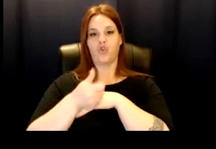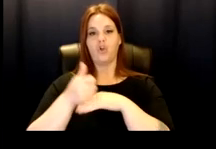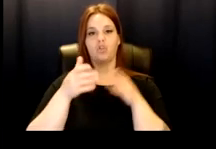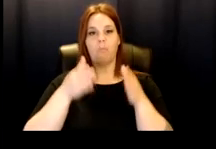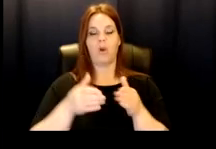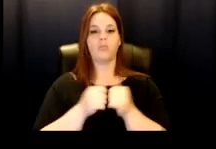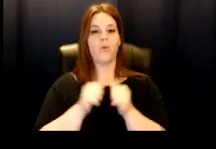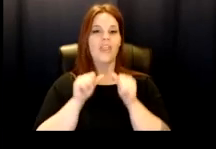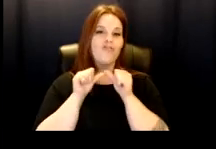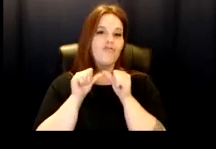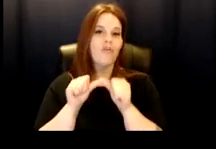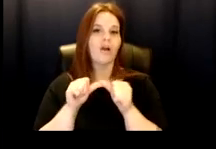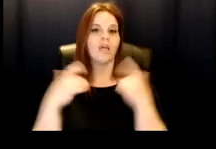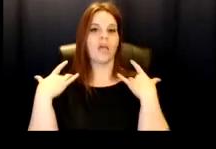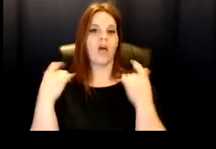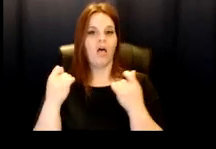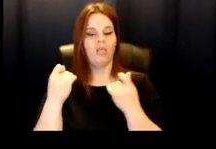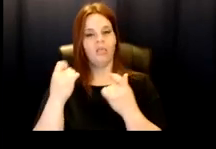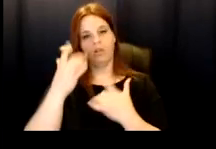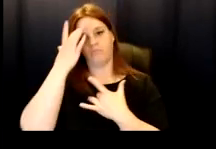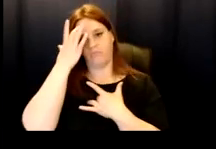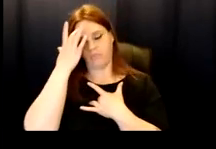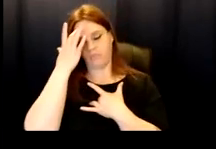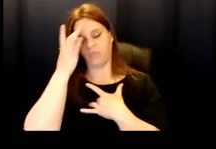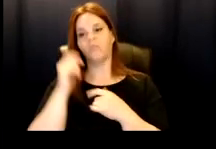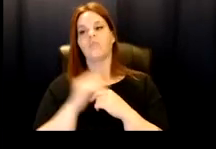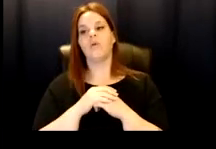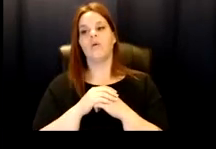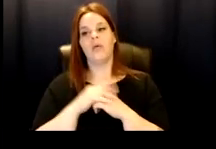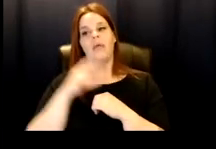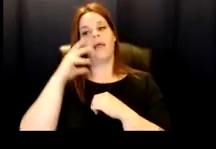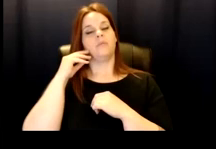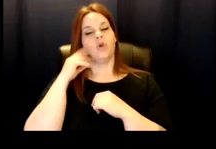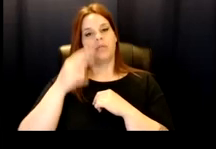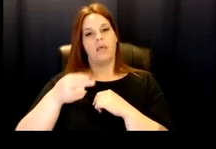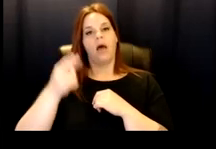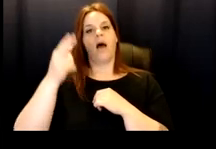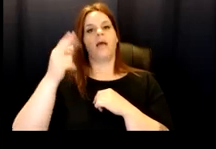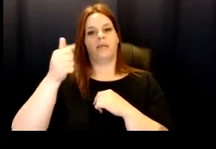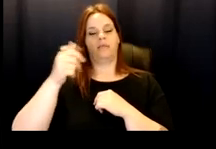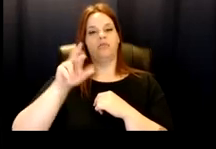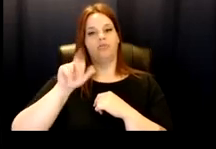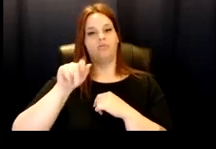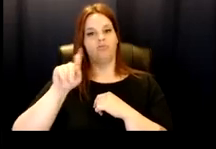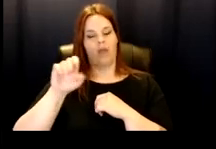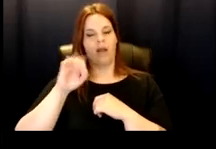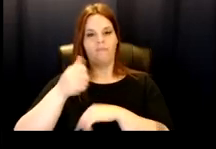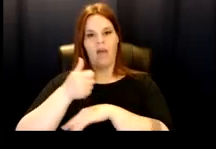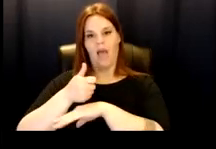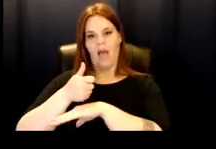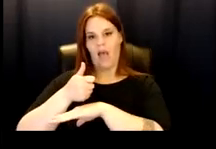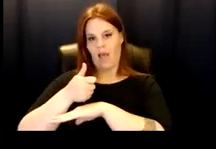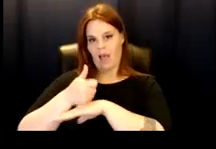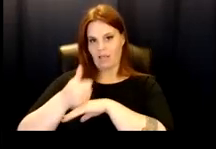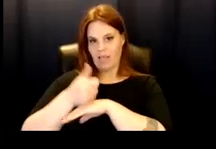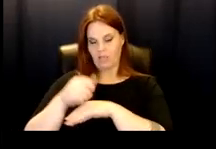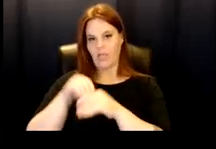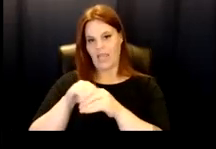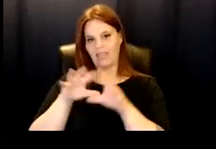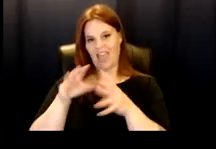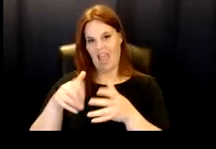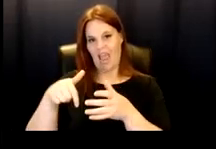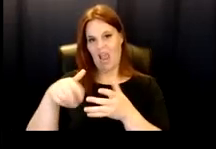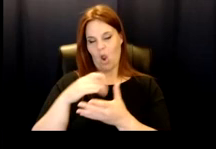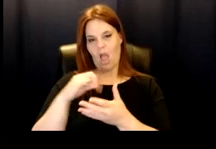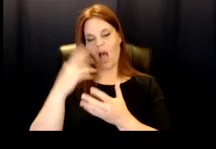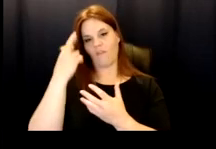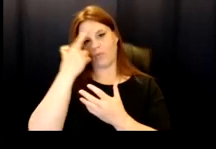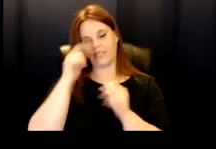conditions experience the highest rates of allegations in the area of reasonable accommodations.